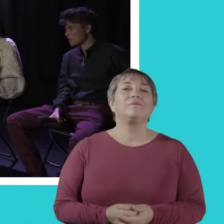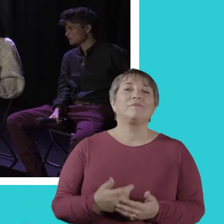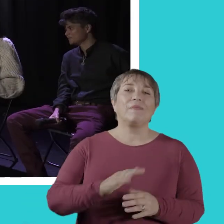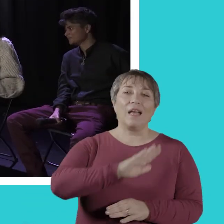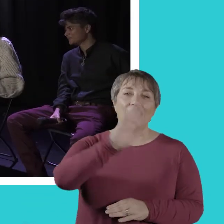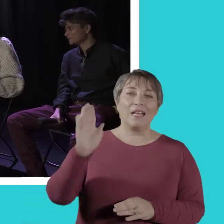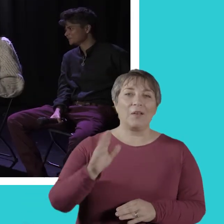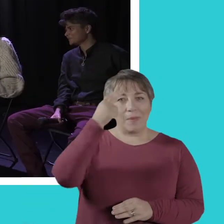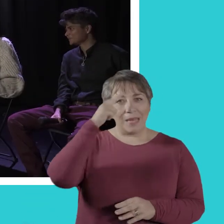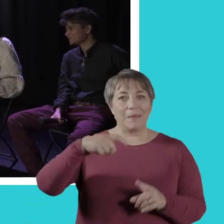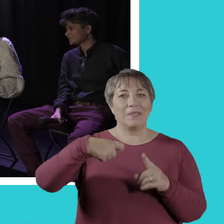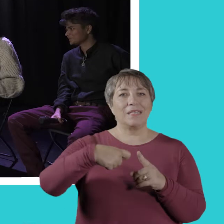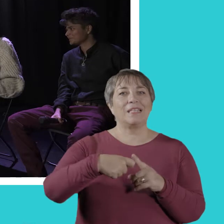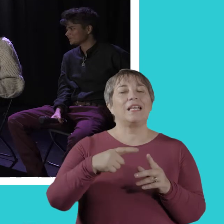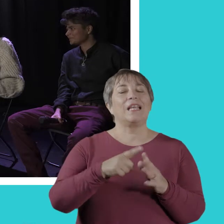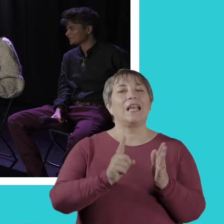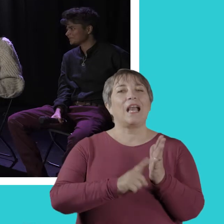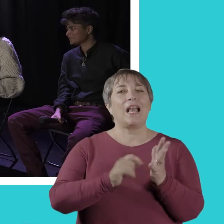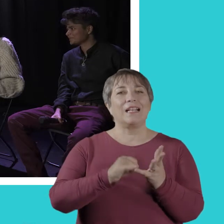I'm Kelsea does this work this works all right let me start again.